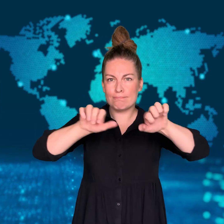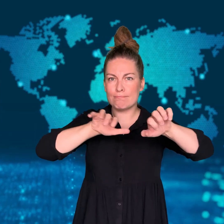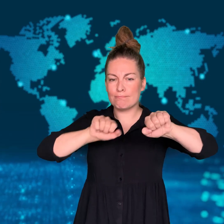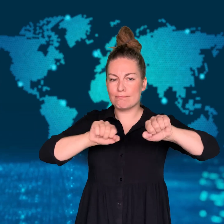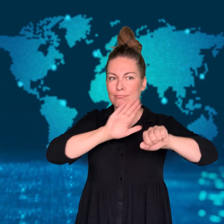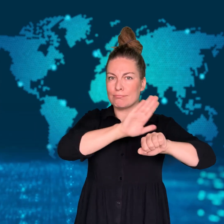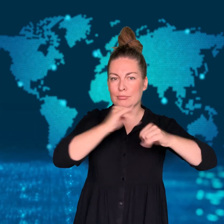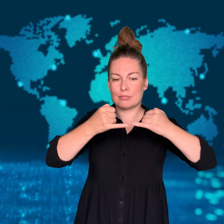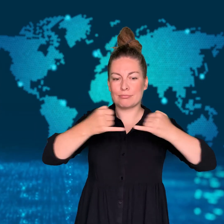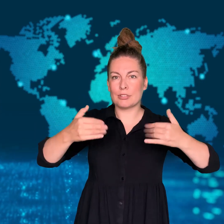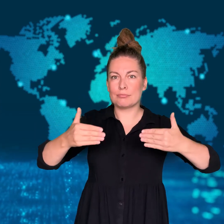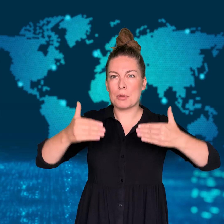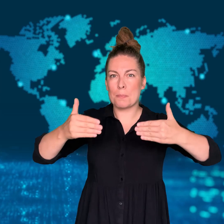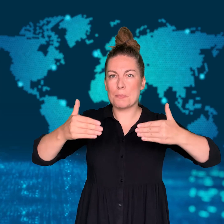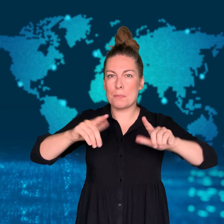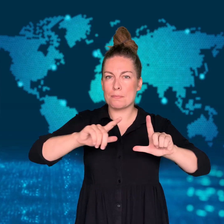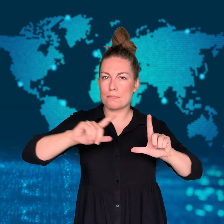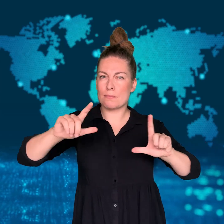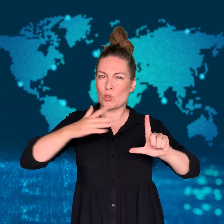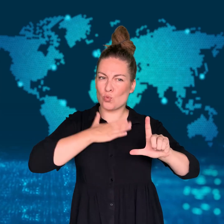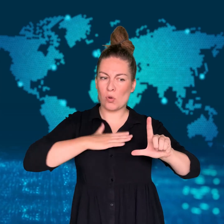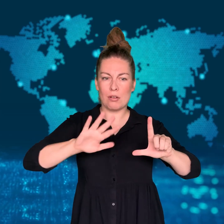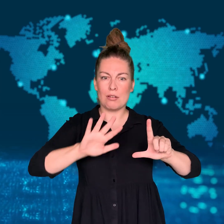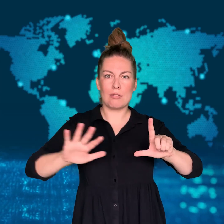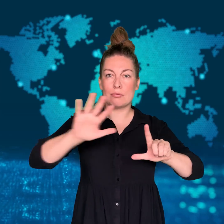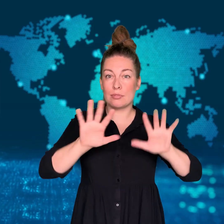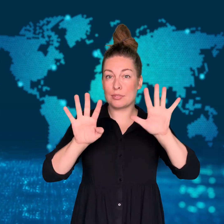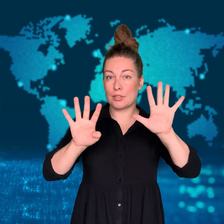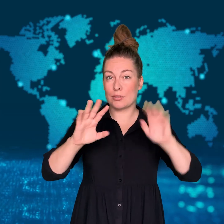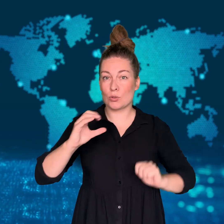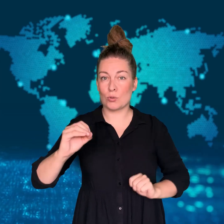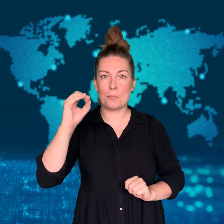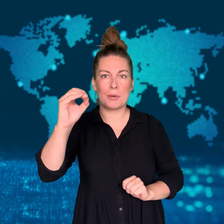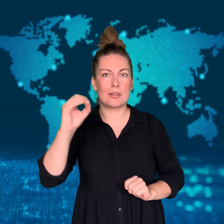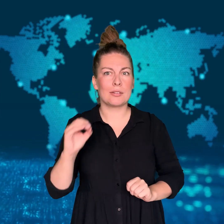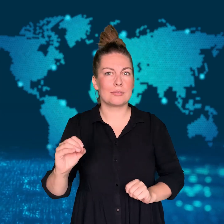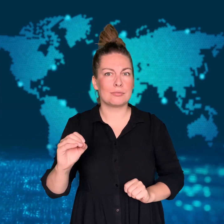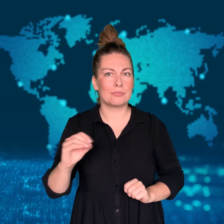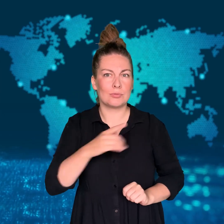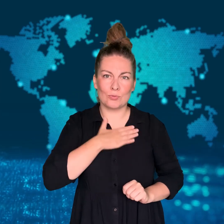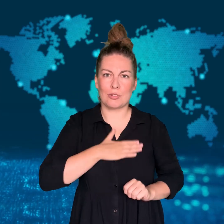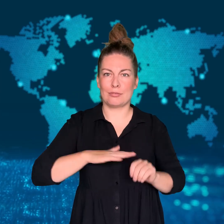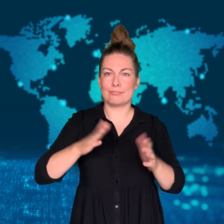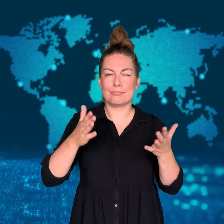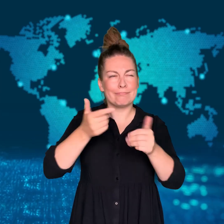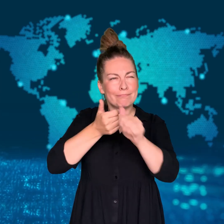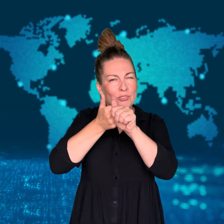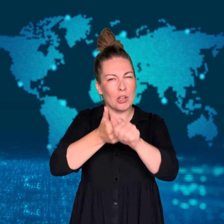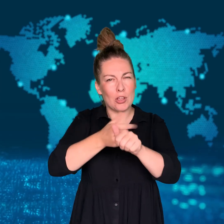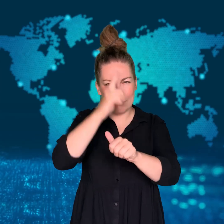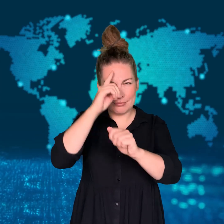China continues to claim 90% of the South China Sea